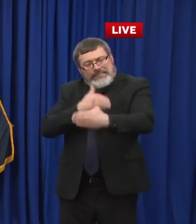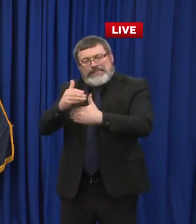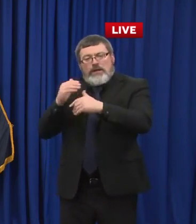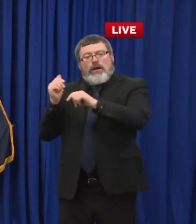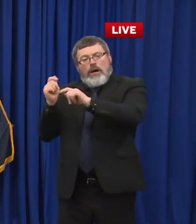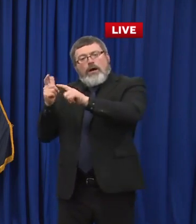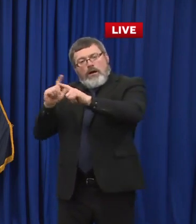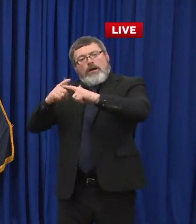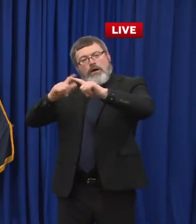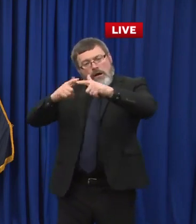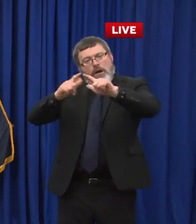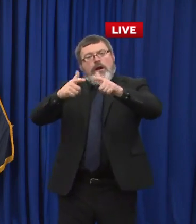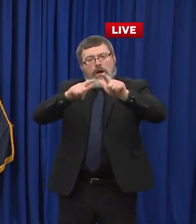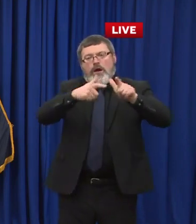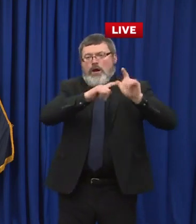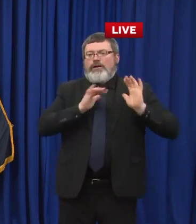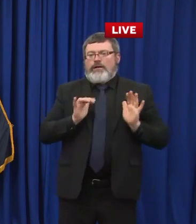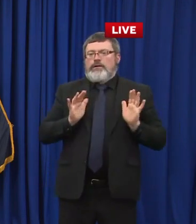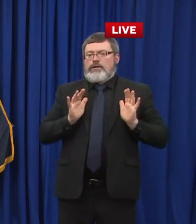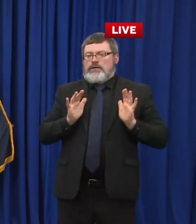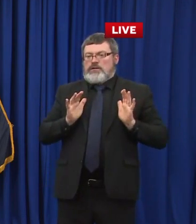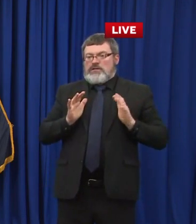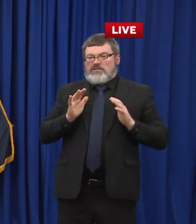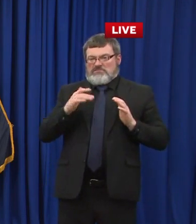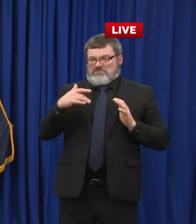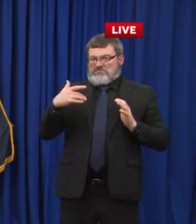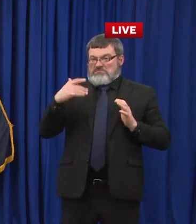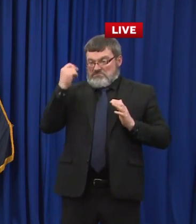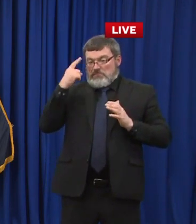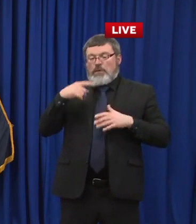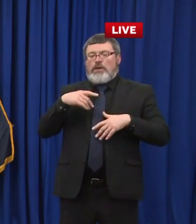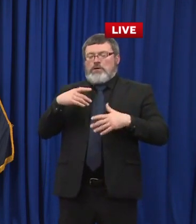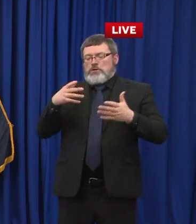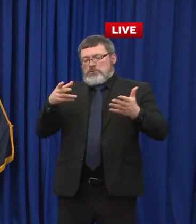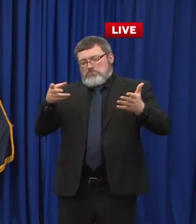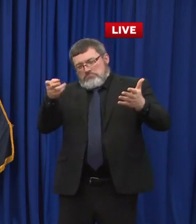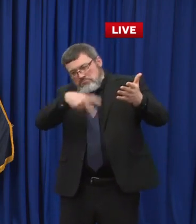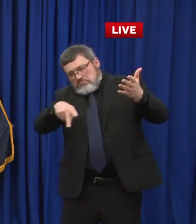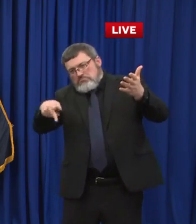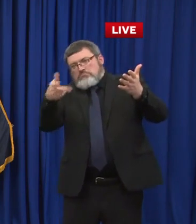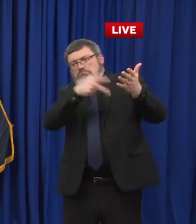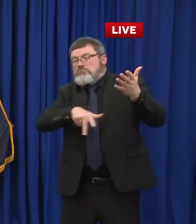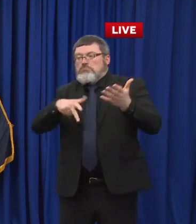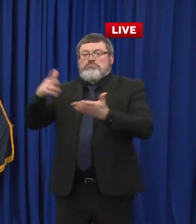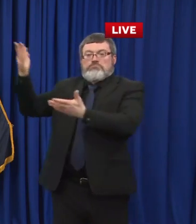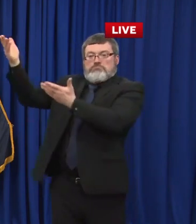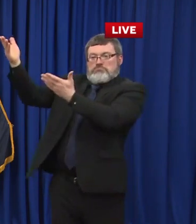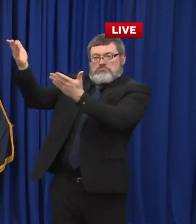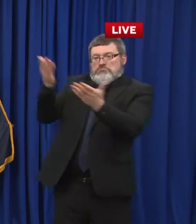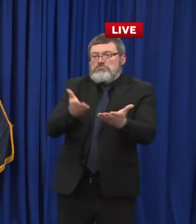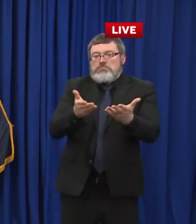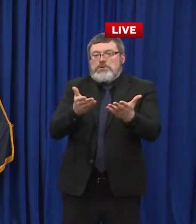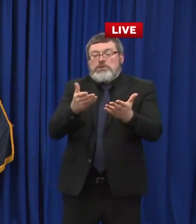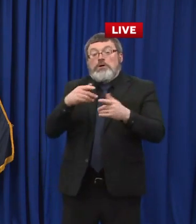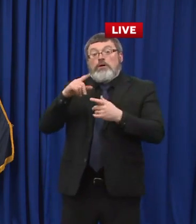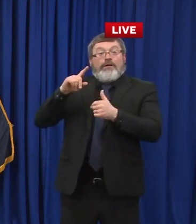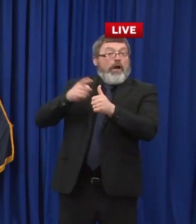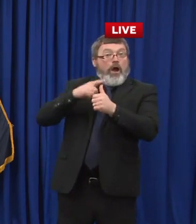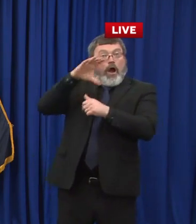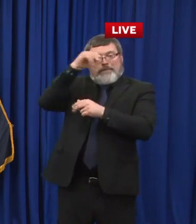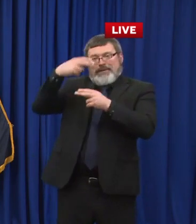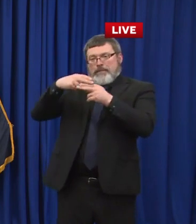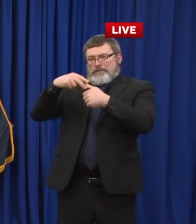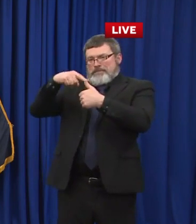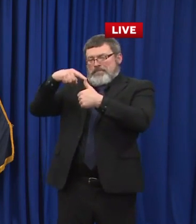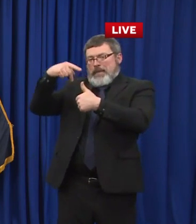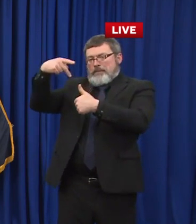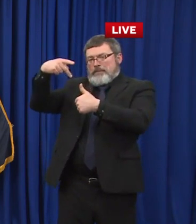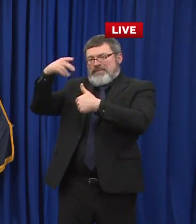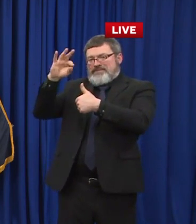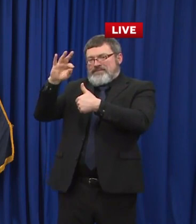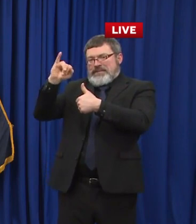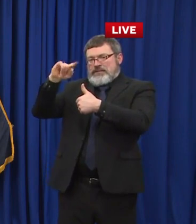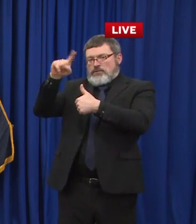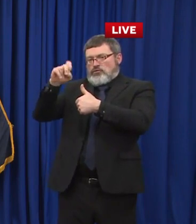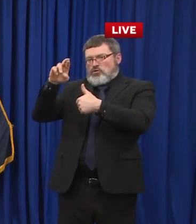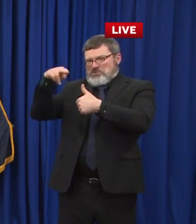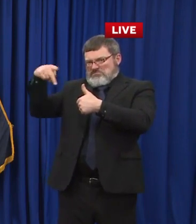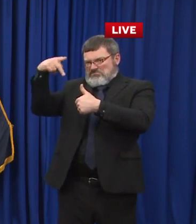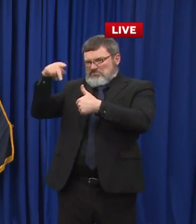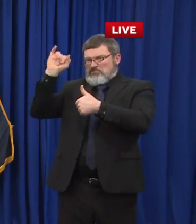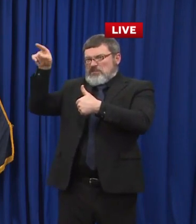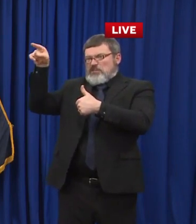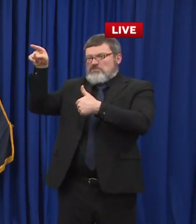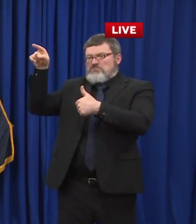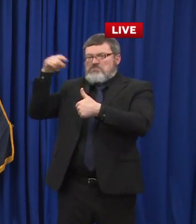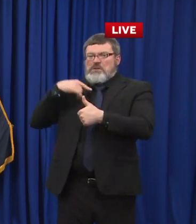ON THE VACCINE AS THE YEAR COMES TO A CLOSE, WITHIN THE NEXT COUPLE OF WEEKS WE WILL GET THE FIRST ROUND OF THE VACCINE.